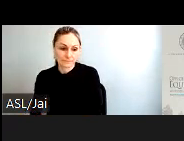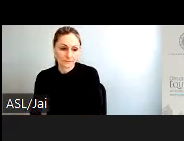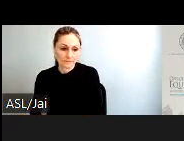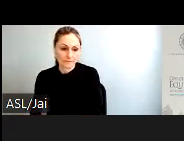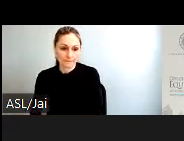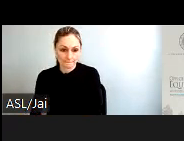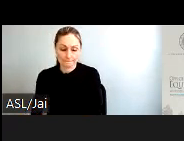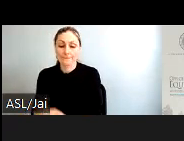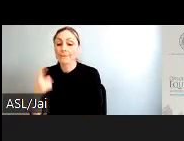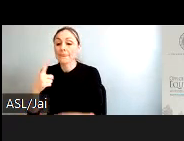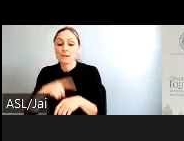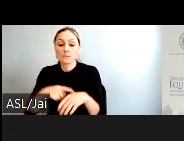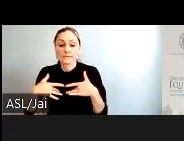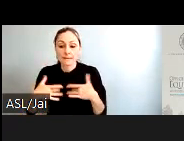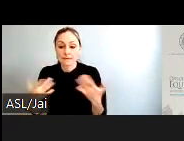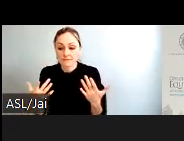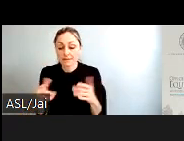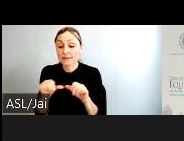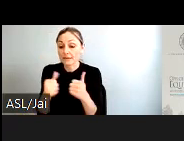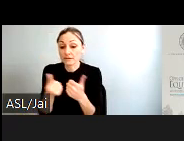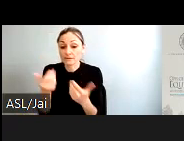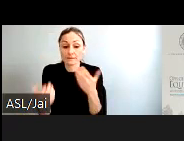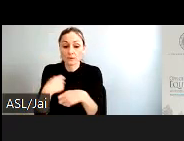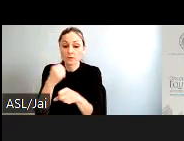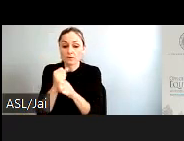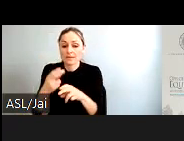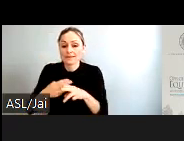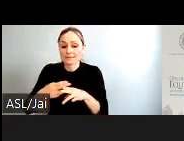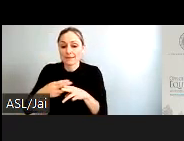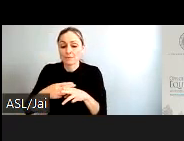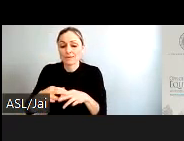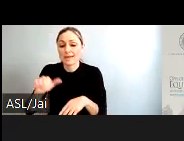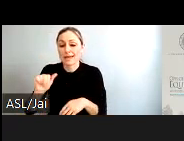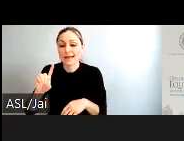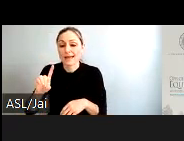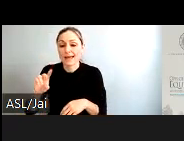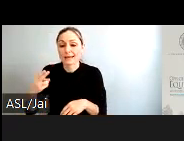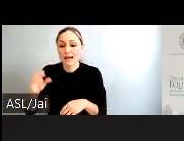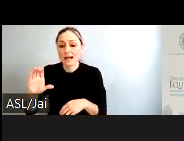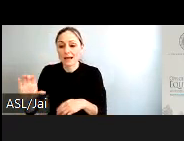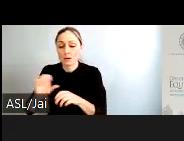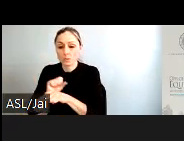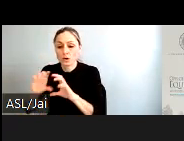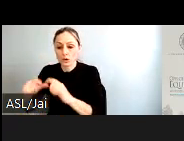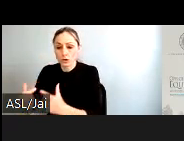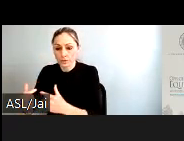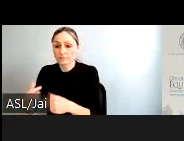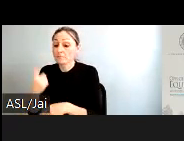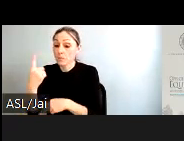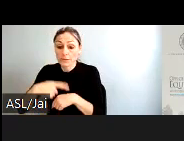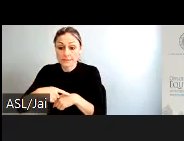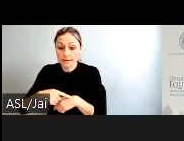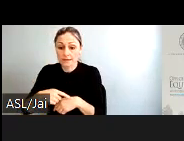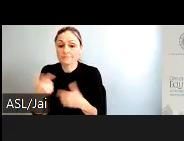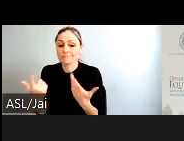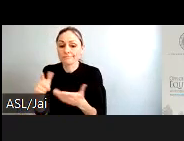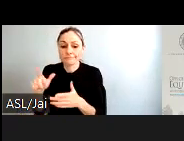One-time I vents, agencies may create ad hoc events for one time low barrier engagement